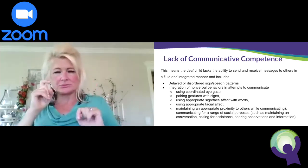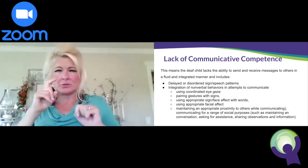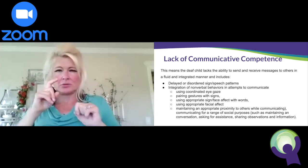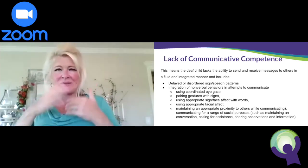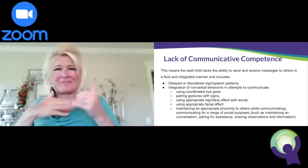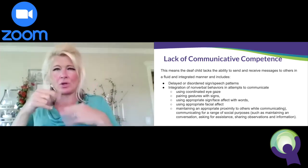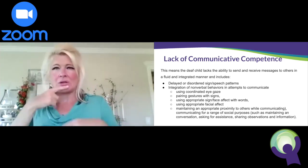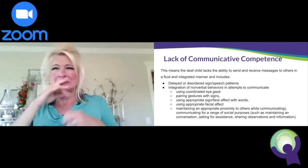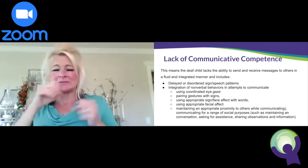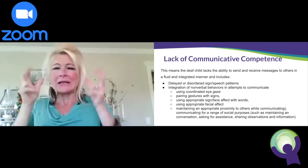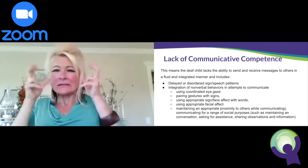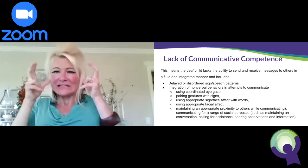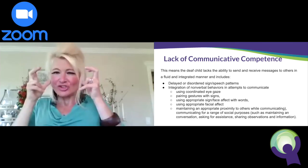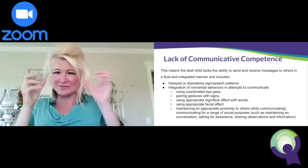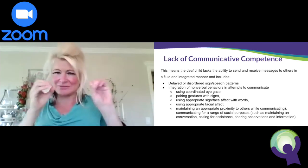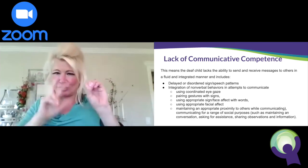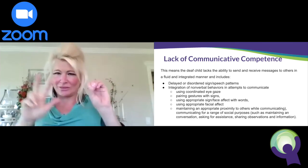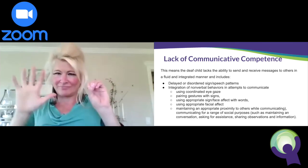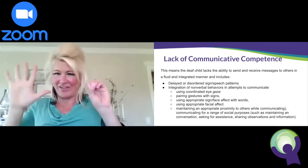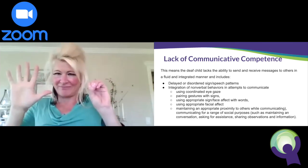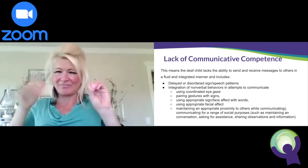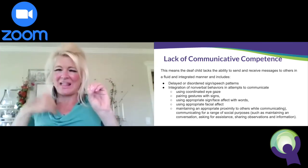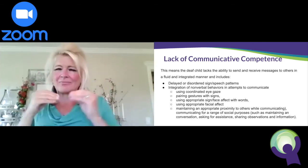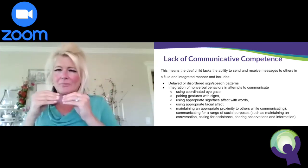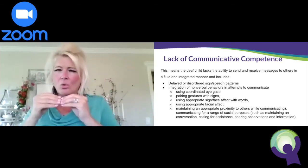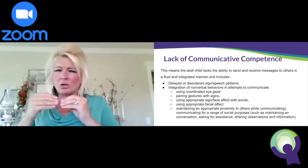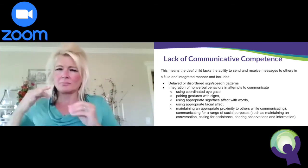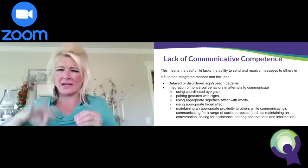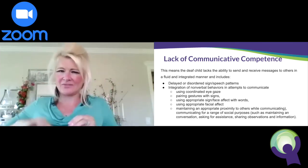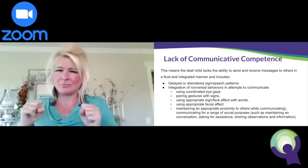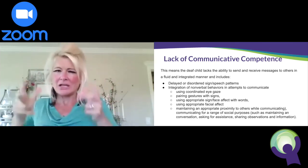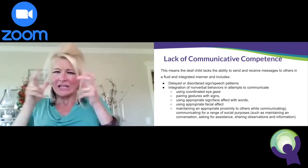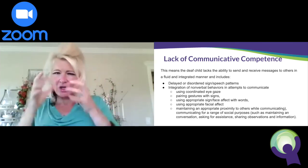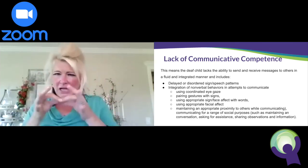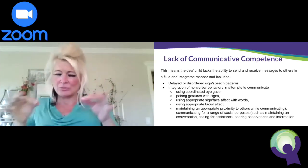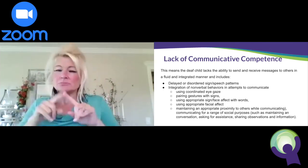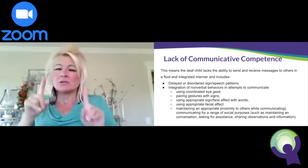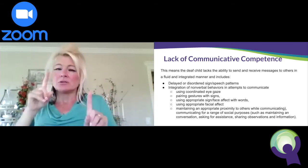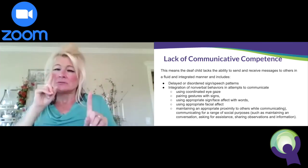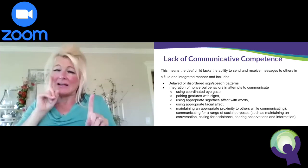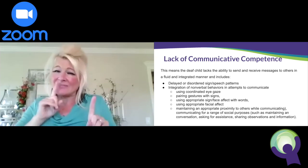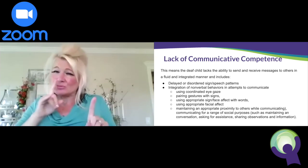those communication skills at that critical age. If they're listening... three to five really they're